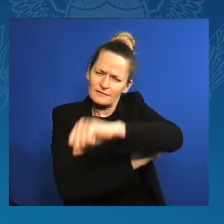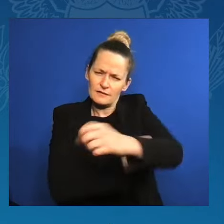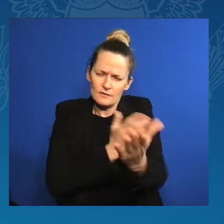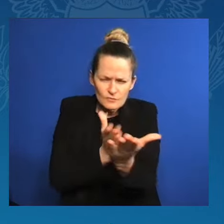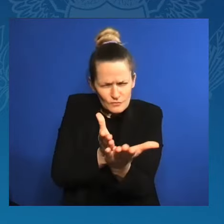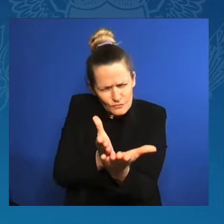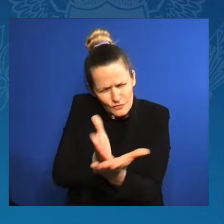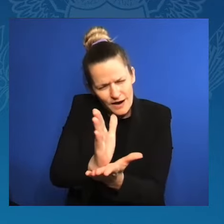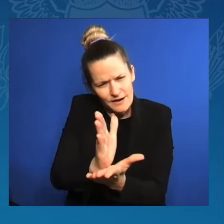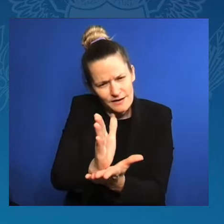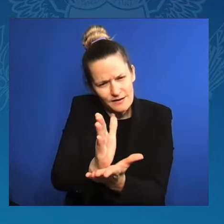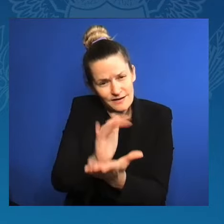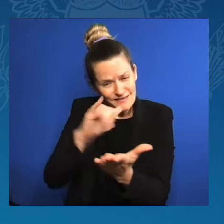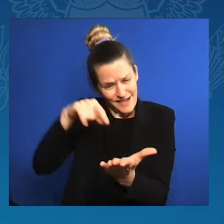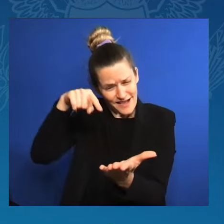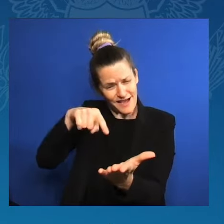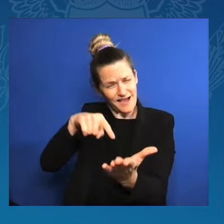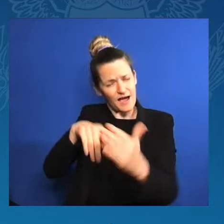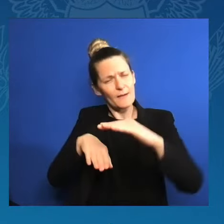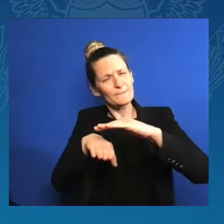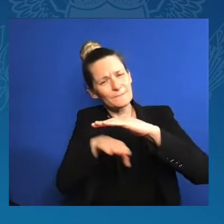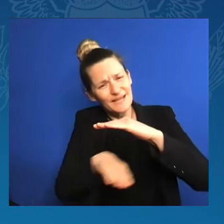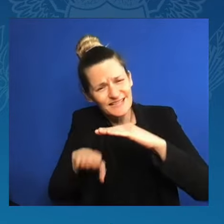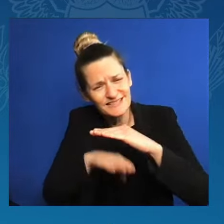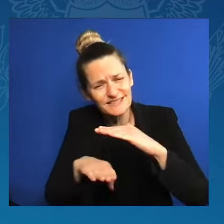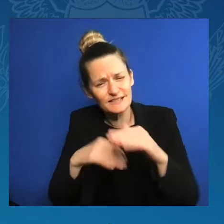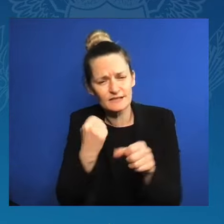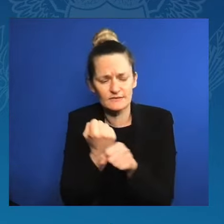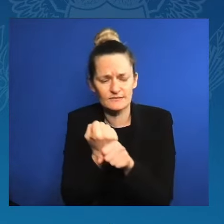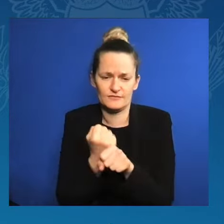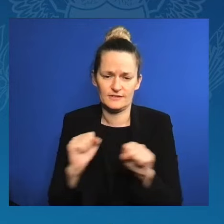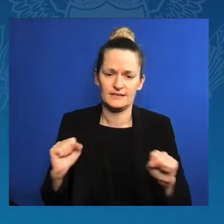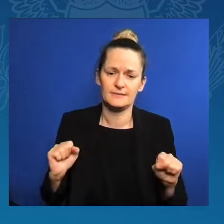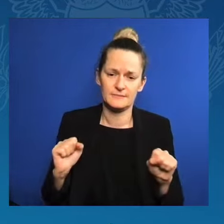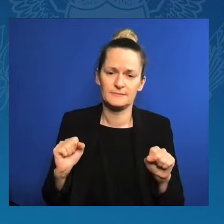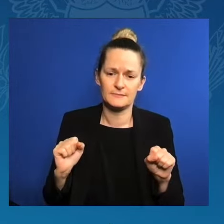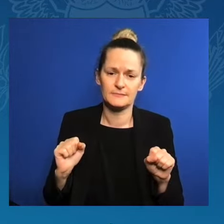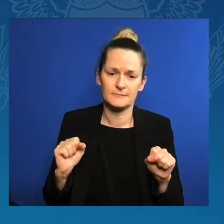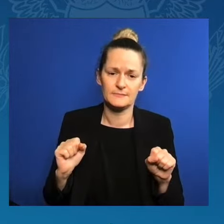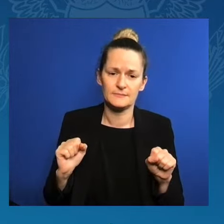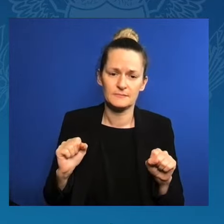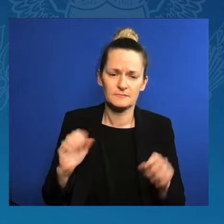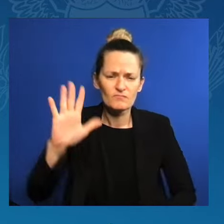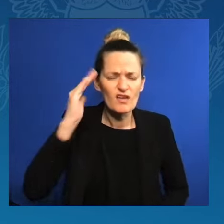And I know most of us here remember where we were on that day a year ago